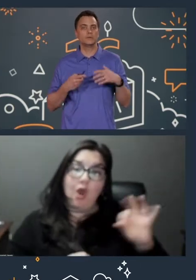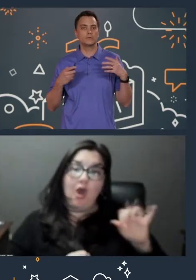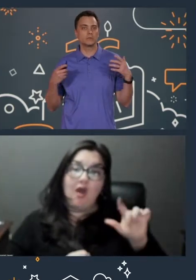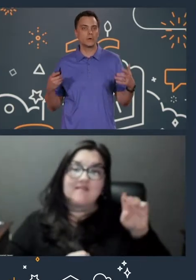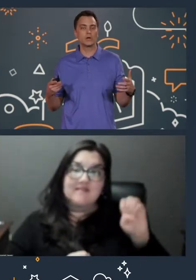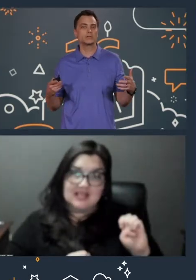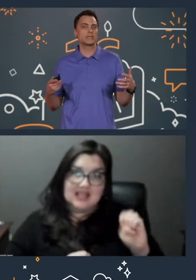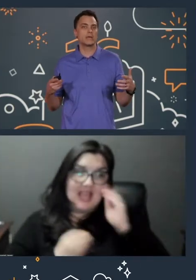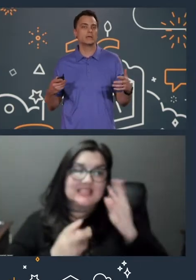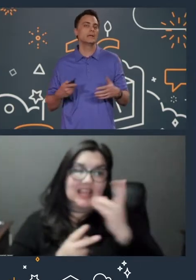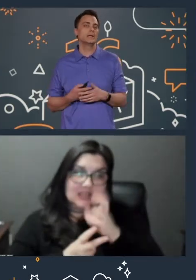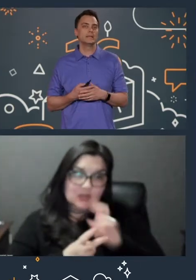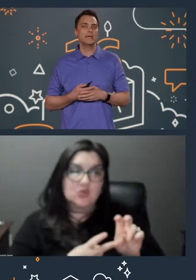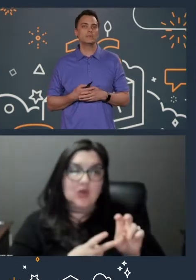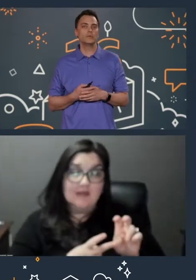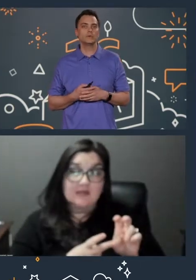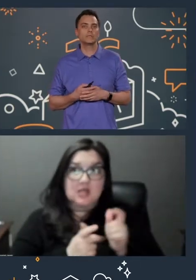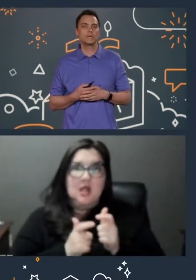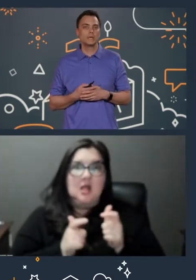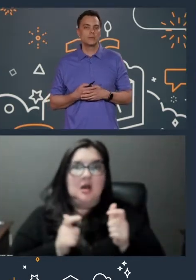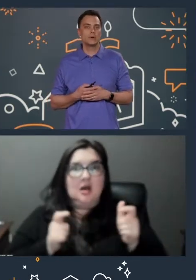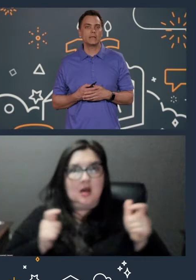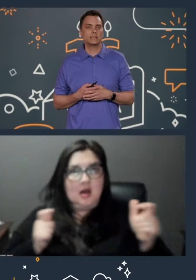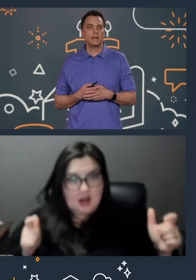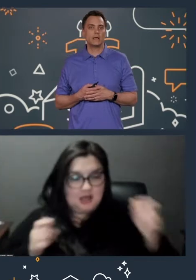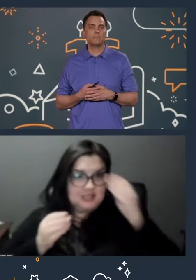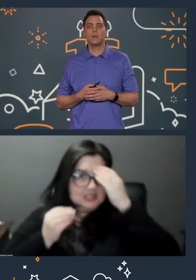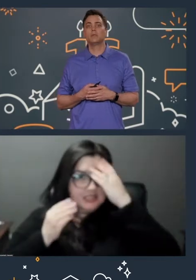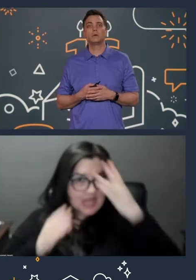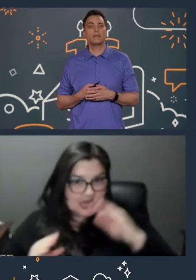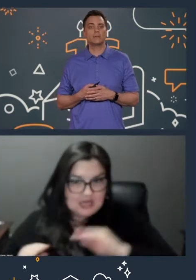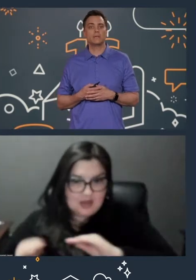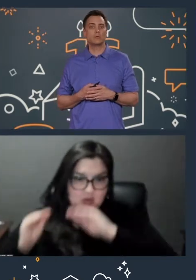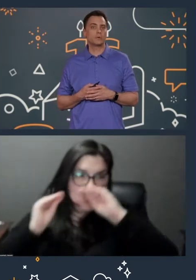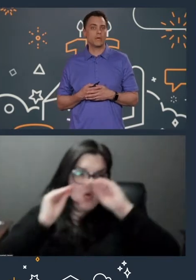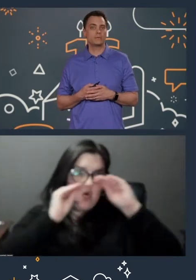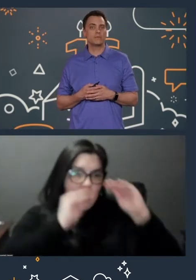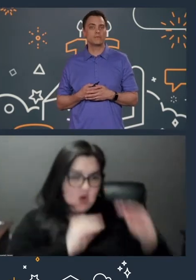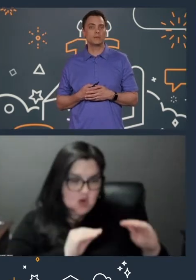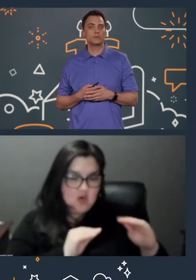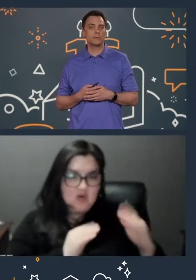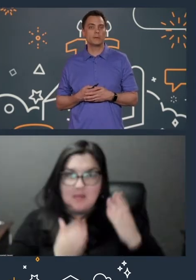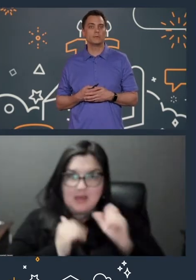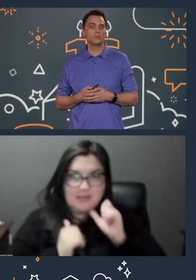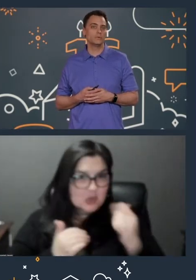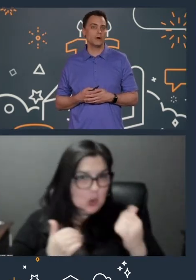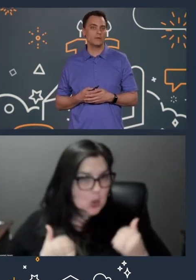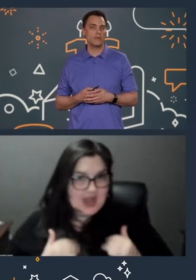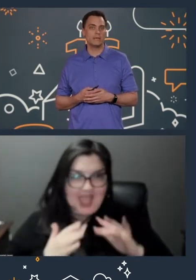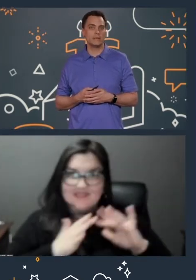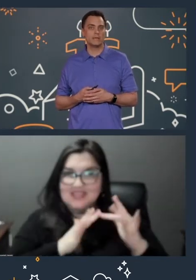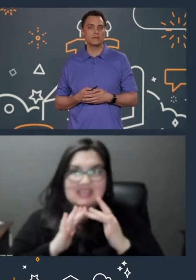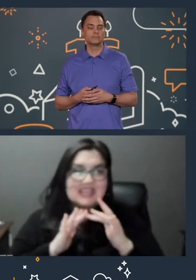those large-scale data movements, but maybe don't have the network bandwidth available to be able to move all of that data.